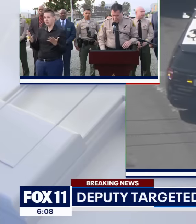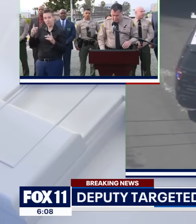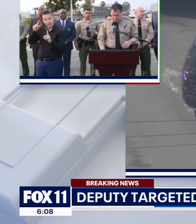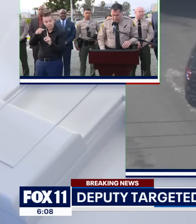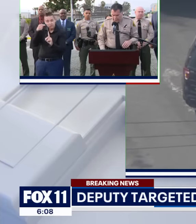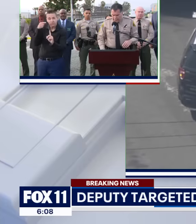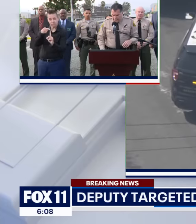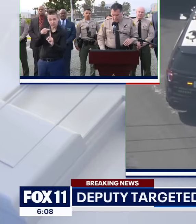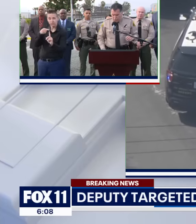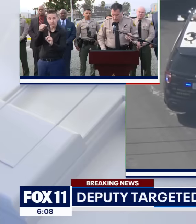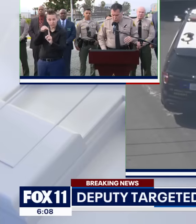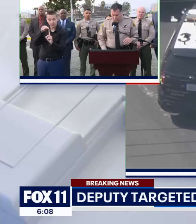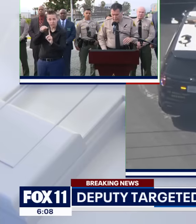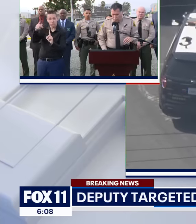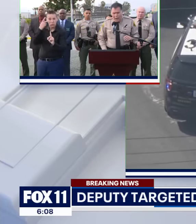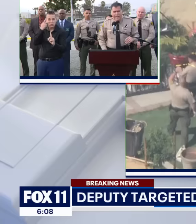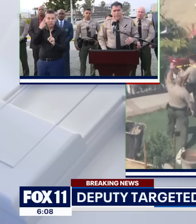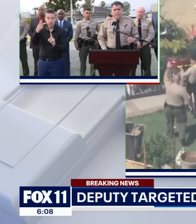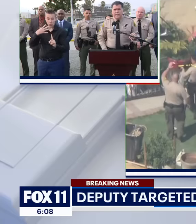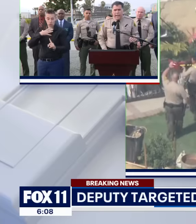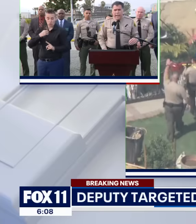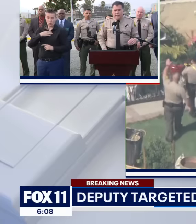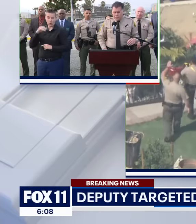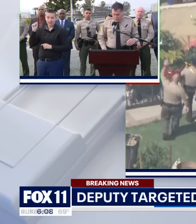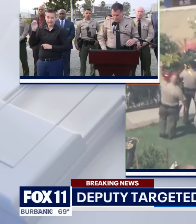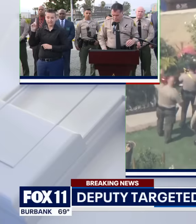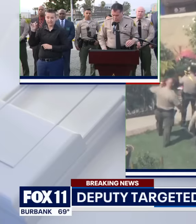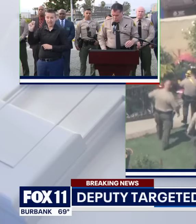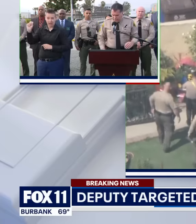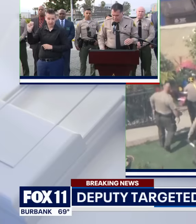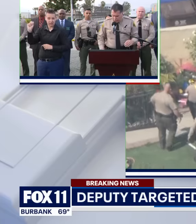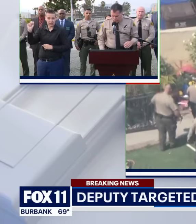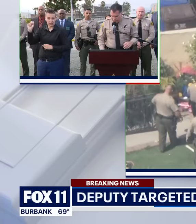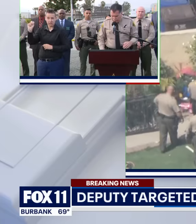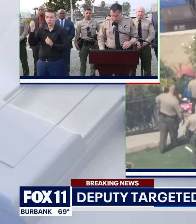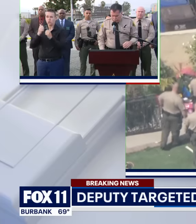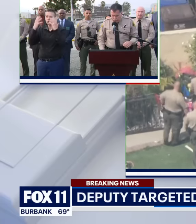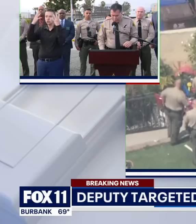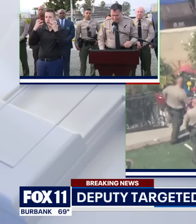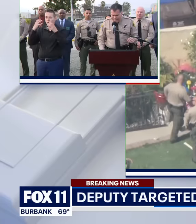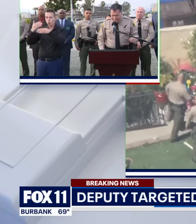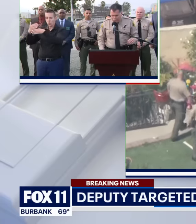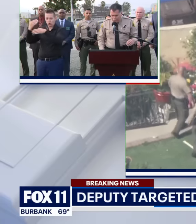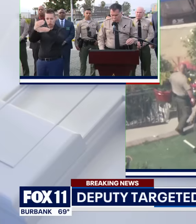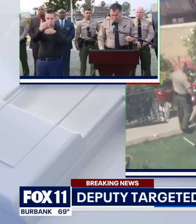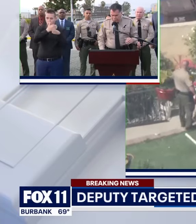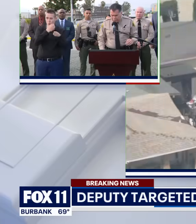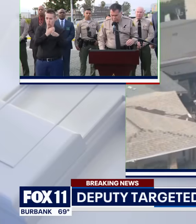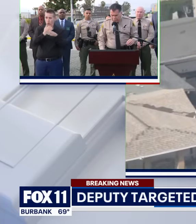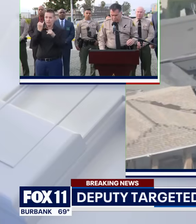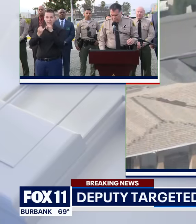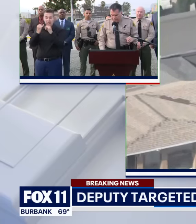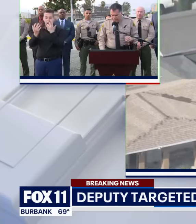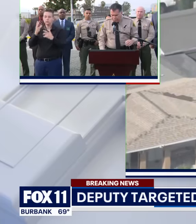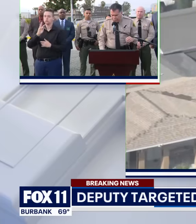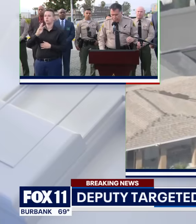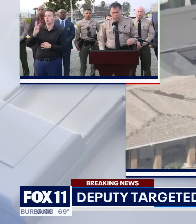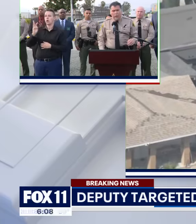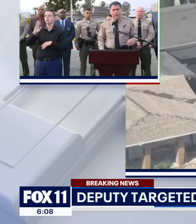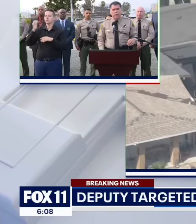another vehicle of interest that we again want to bring the community's attention to. So, again, going back to this area,